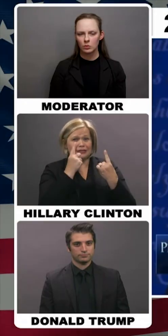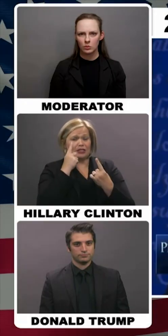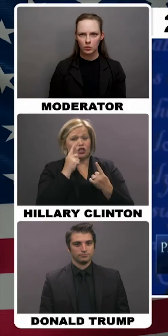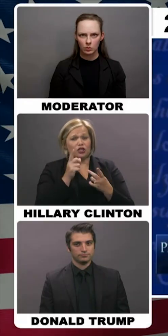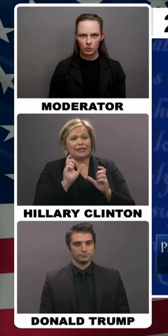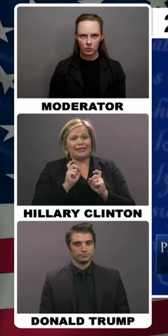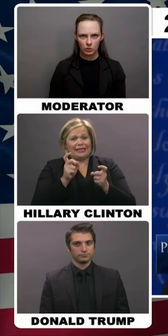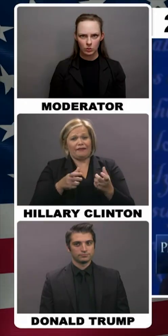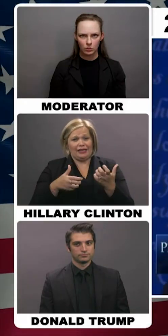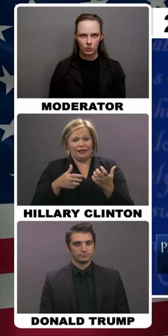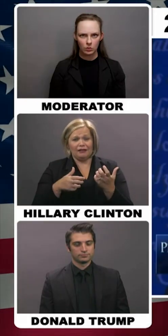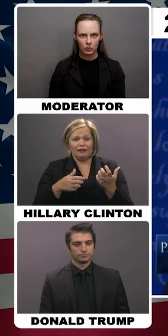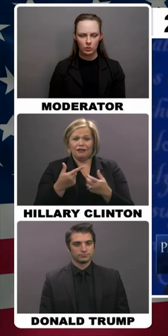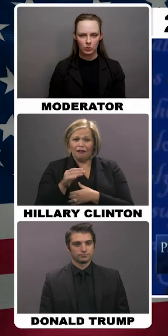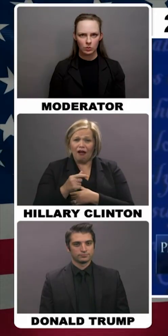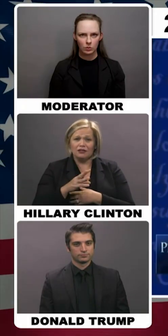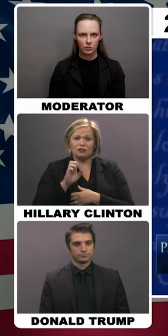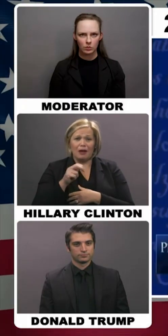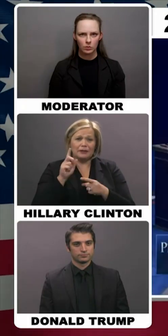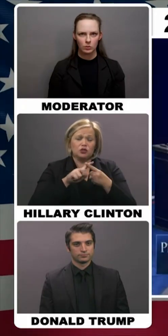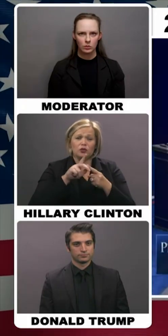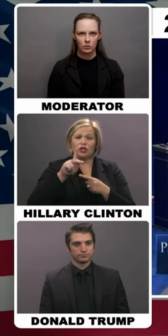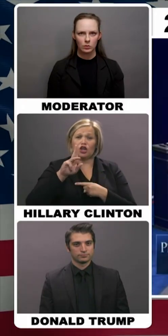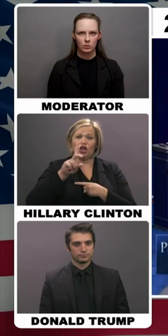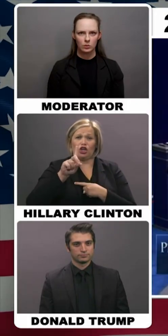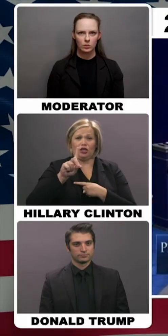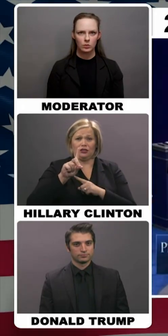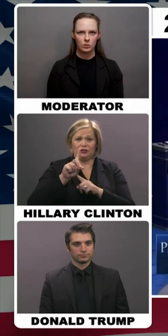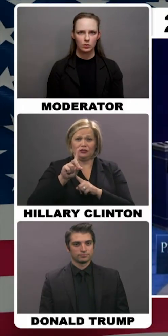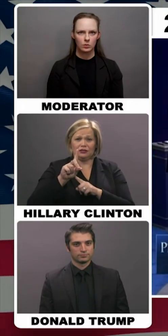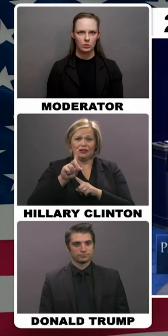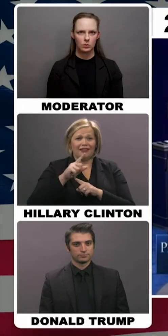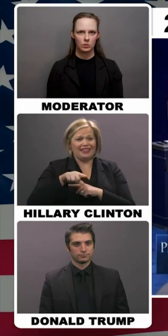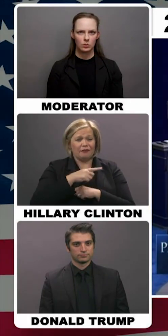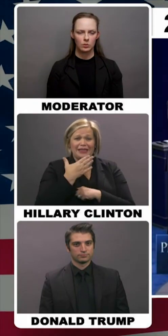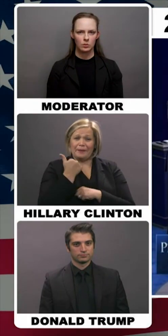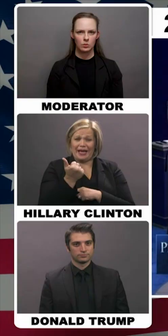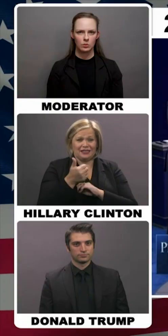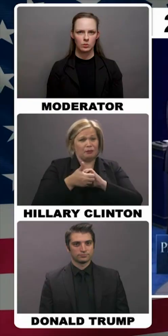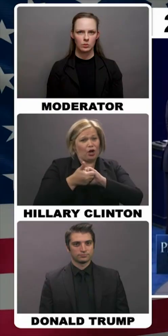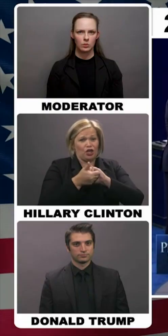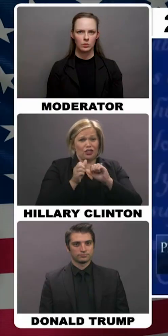The Kurds have been our best partners in, uh, Syria as well as Iraq.